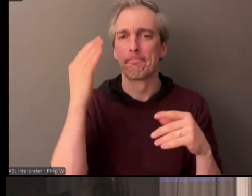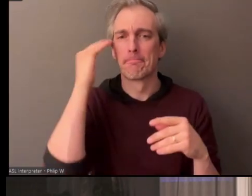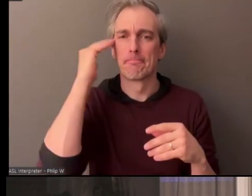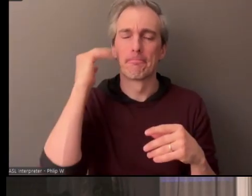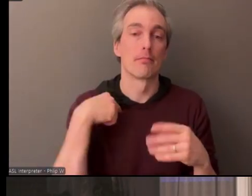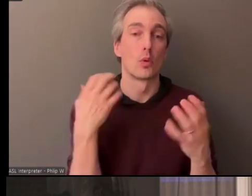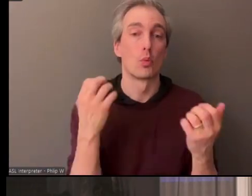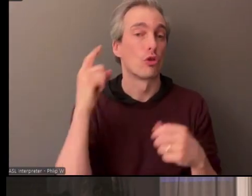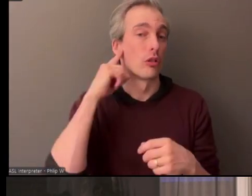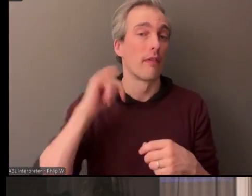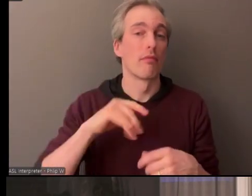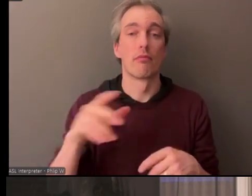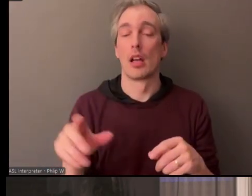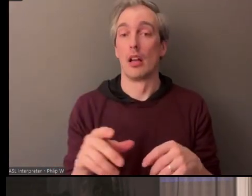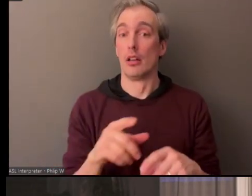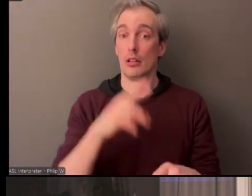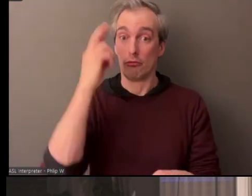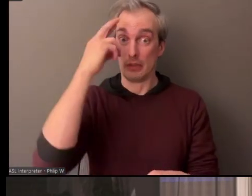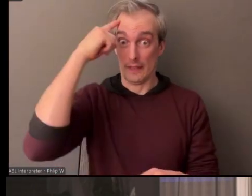I want to hear that identifies its role as button.